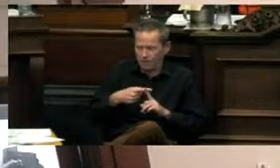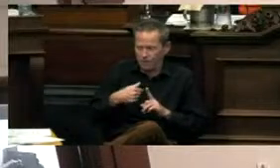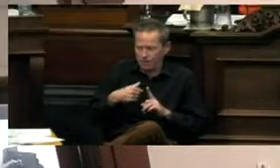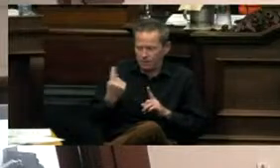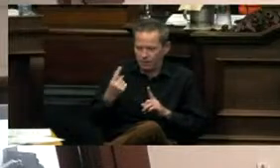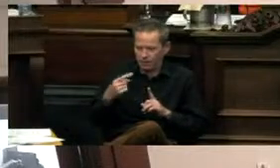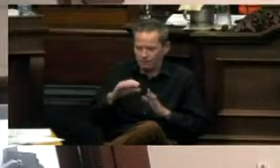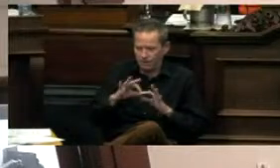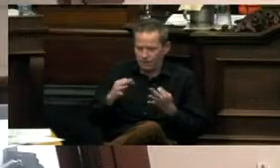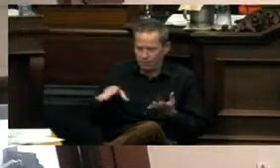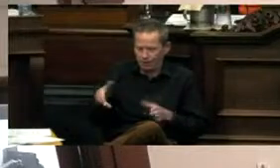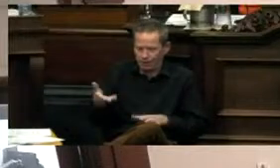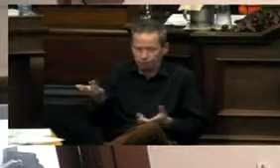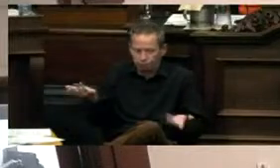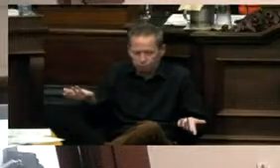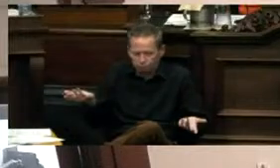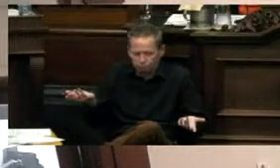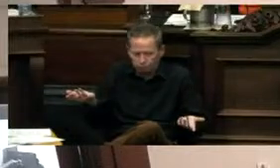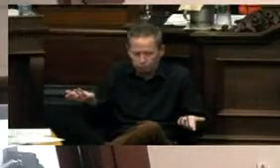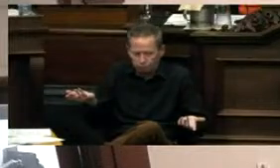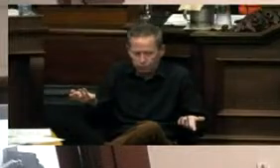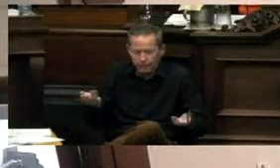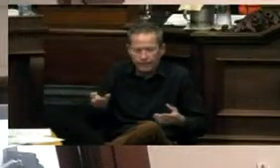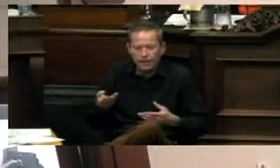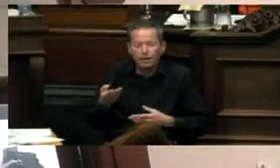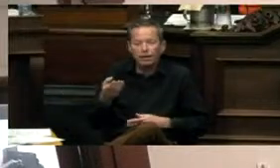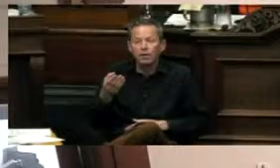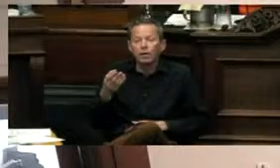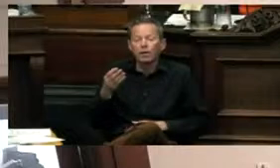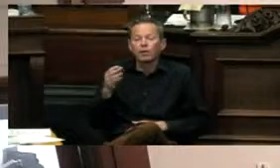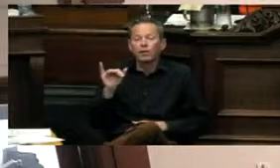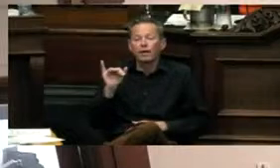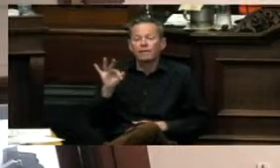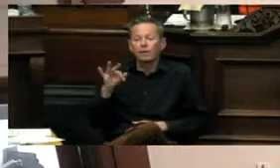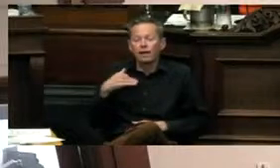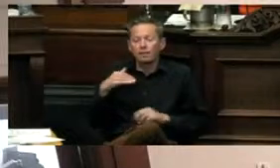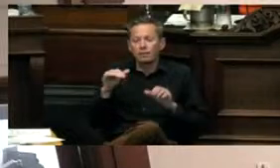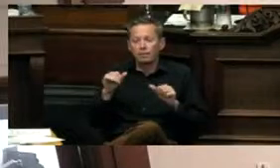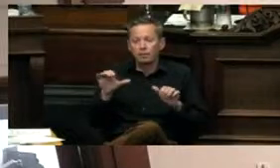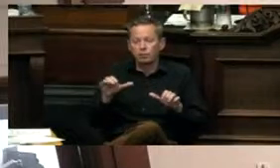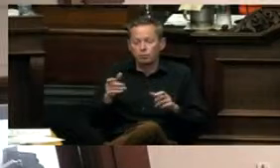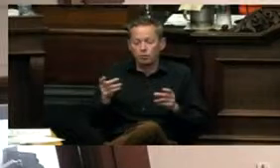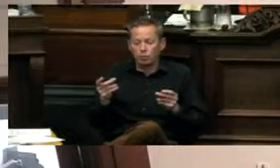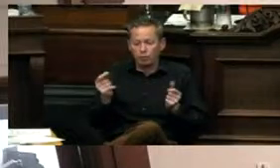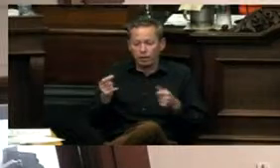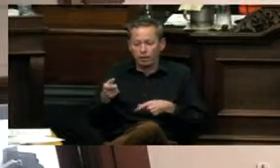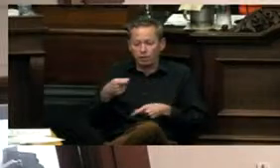death in the family, so I missed a council meeting a while ago. Obviously, I wouldn't have known